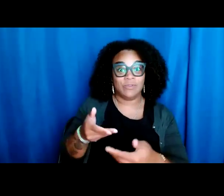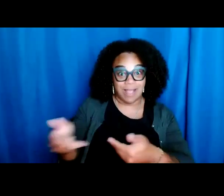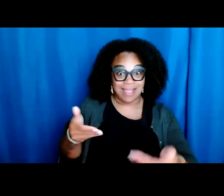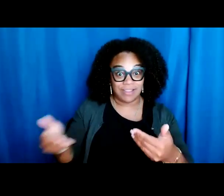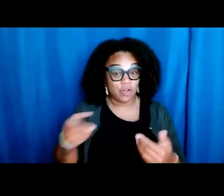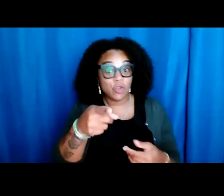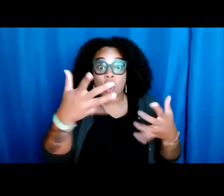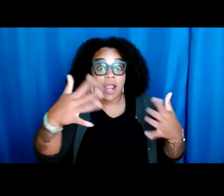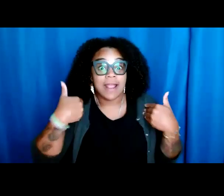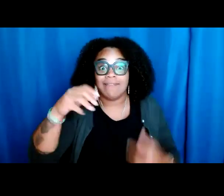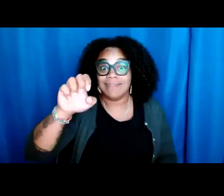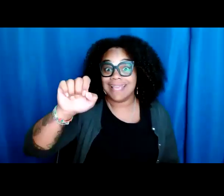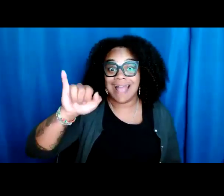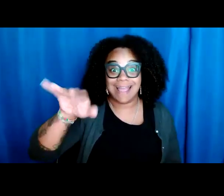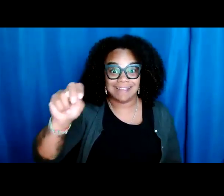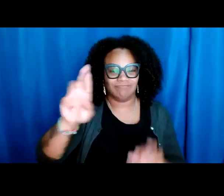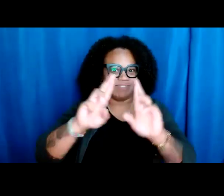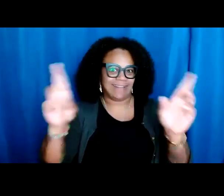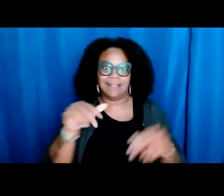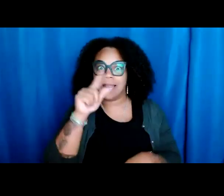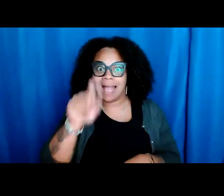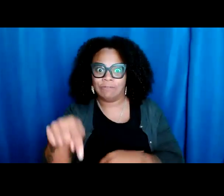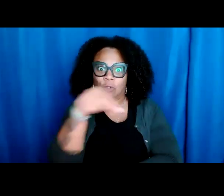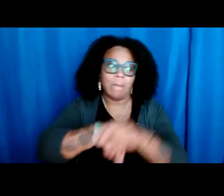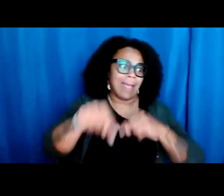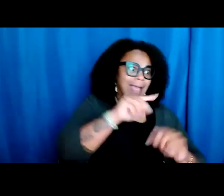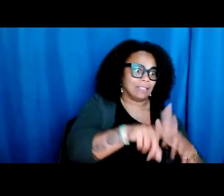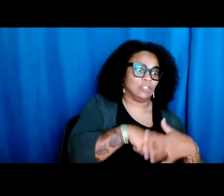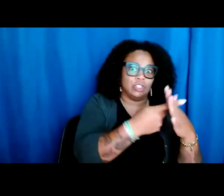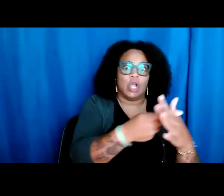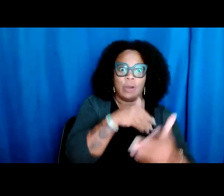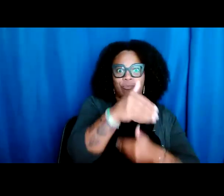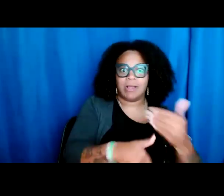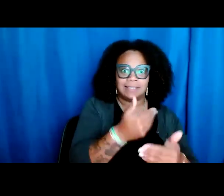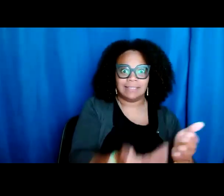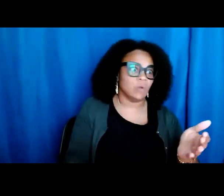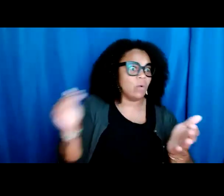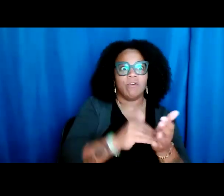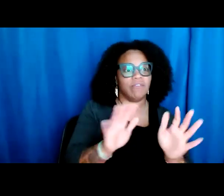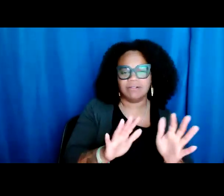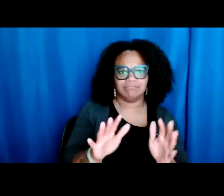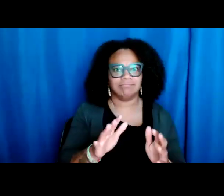You don't have to go back and start this whole process of trying to apply for your number.